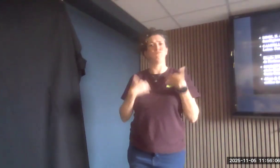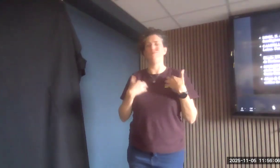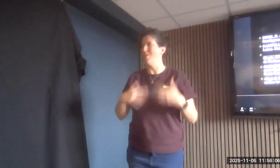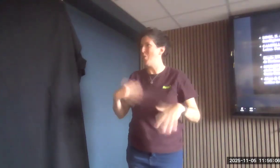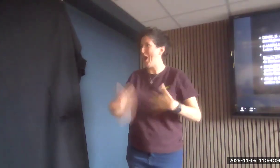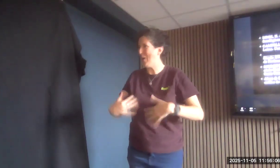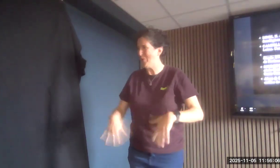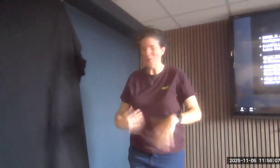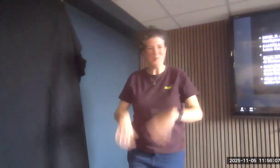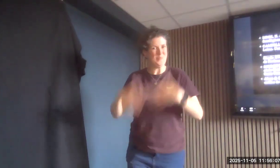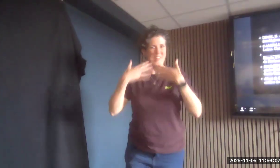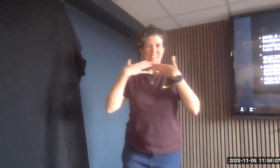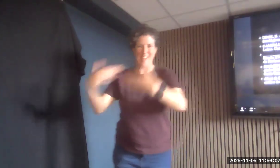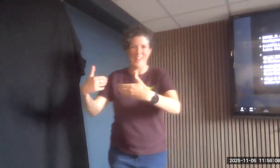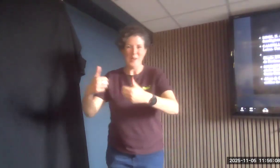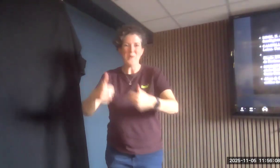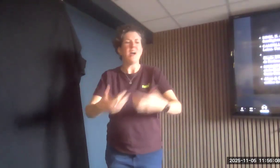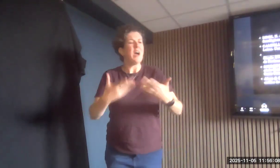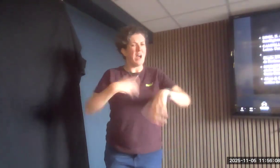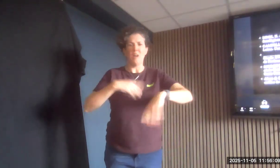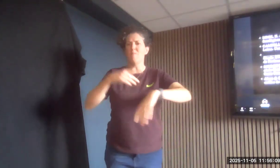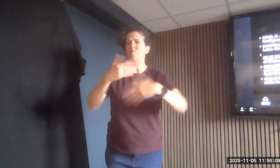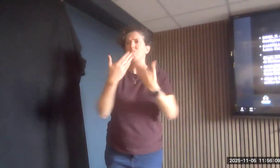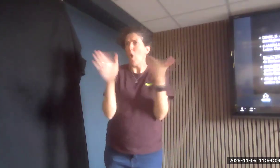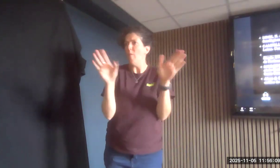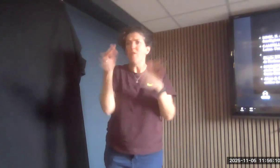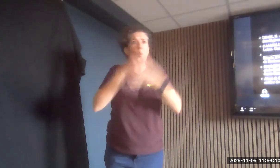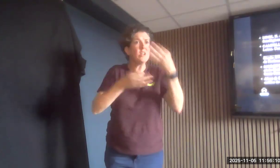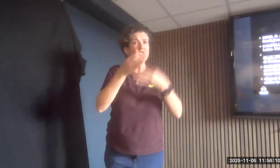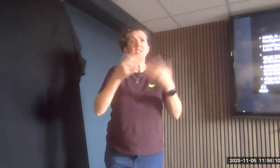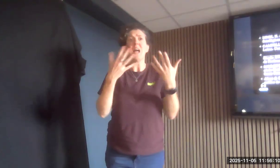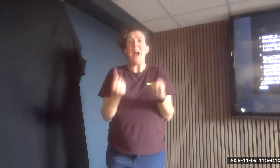Lovely, thank you very much for a really fascinating presentation there.